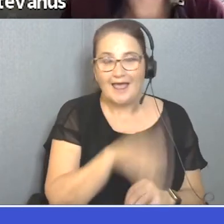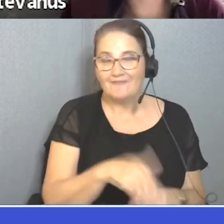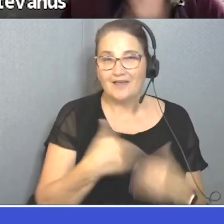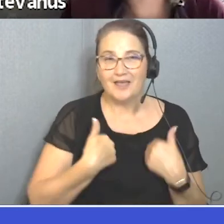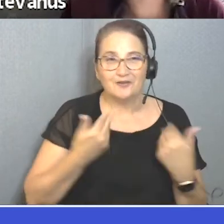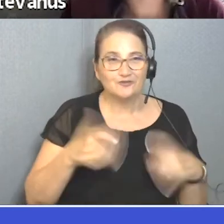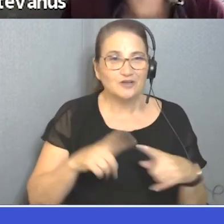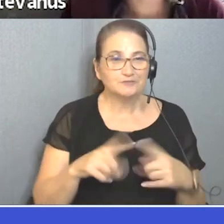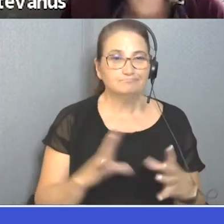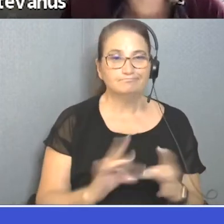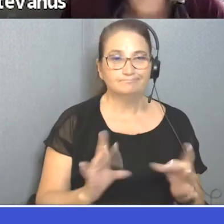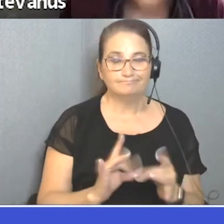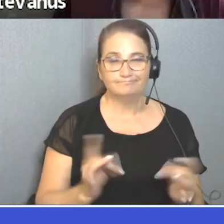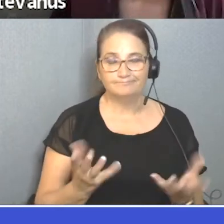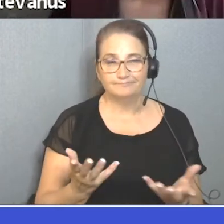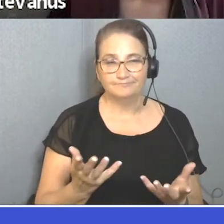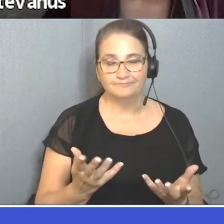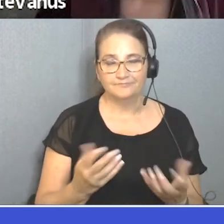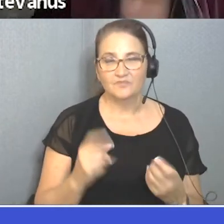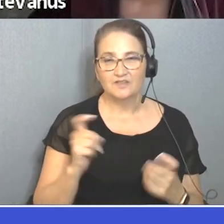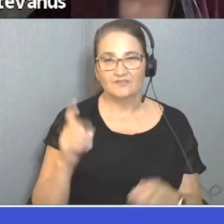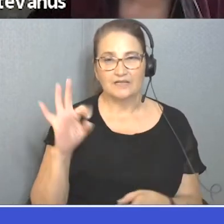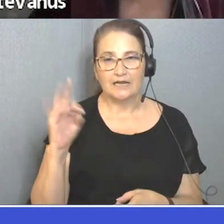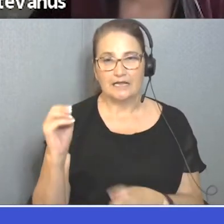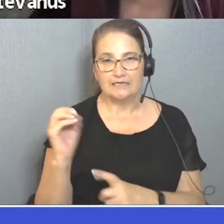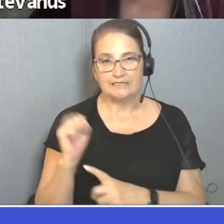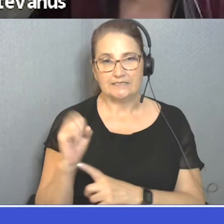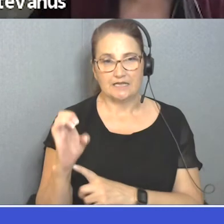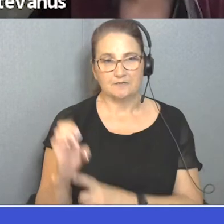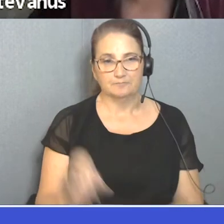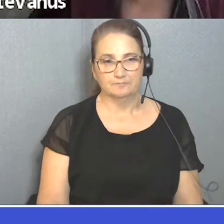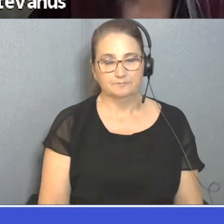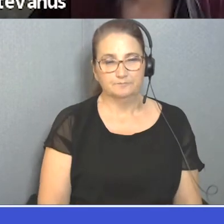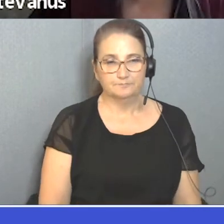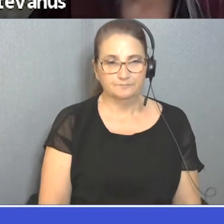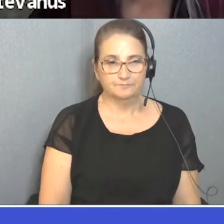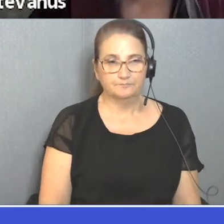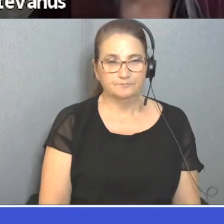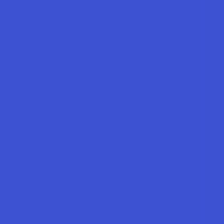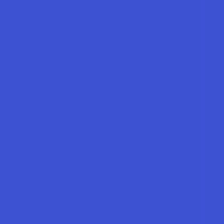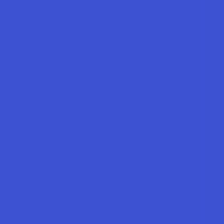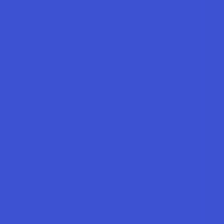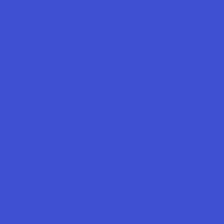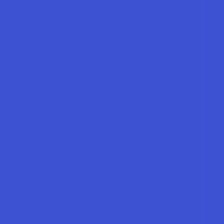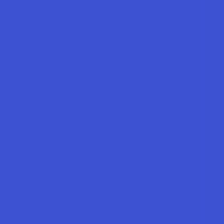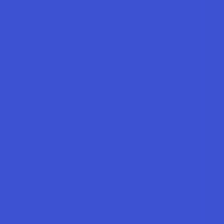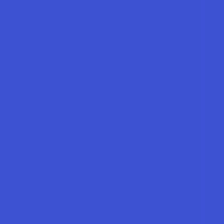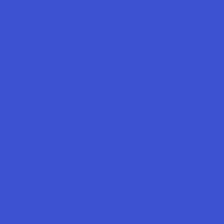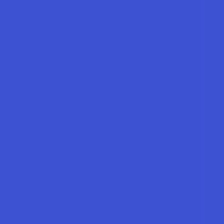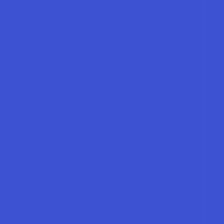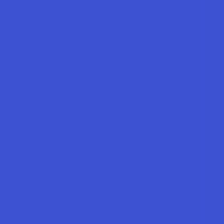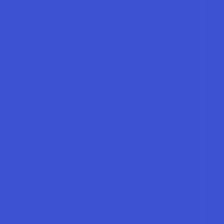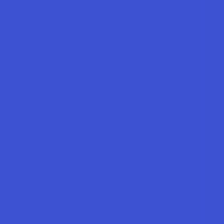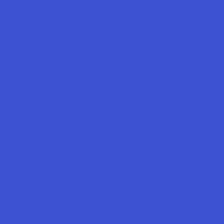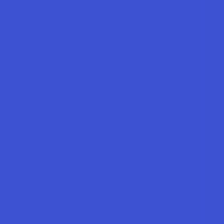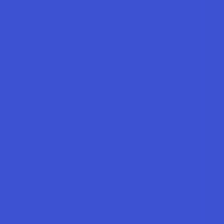untold? So 90 seconds to respond to that.